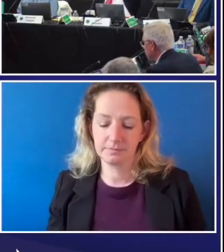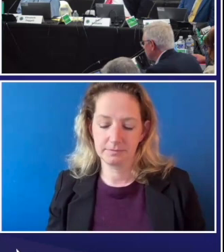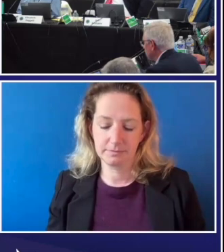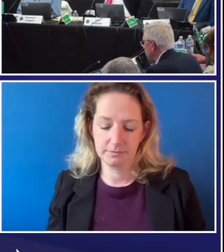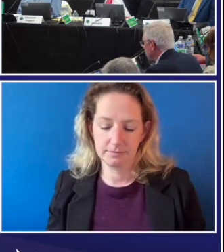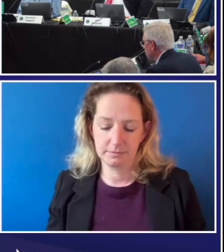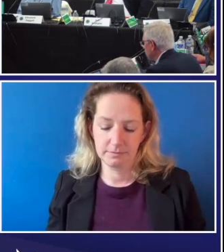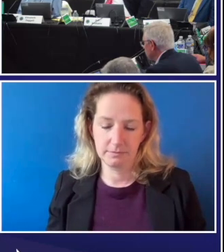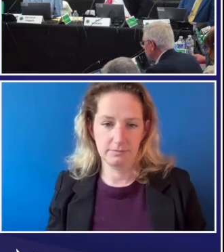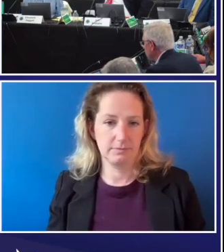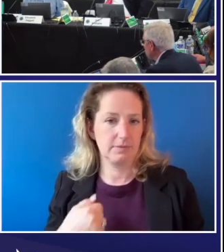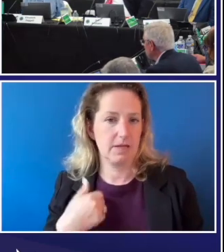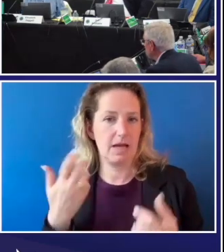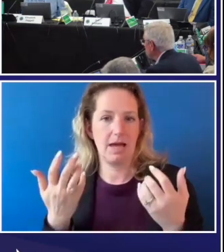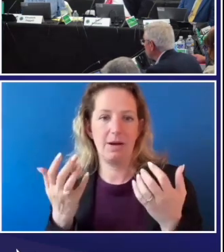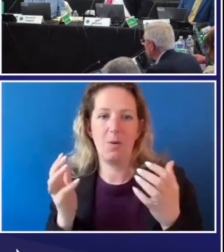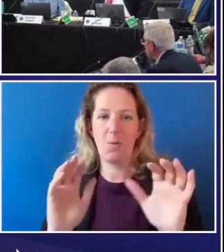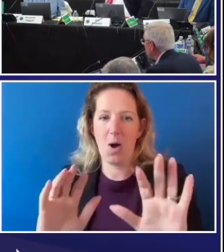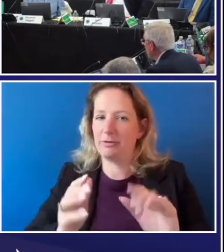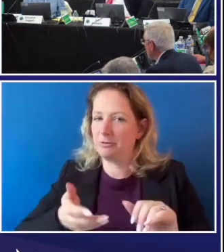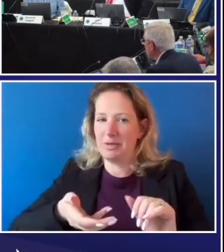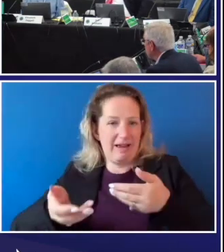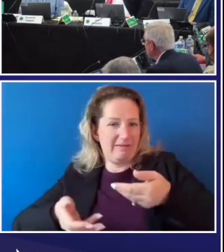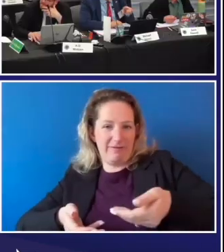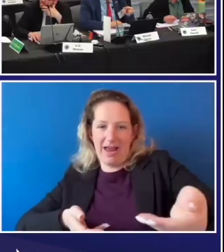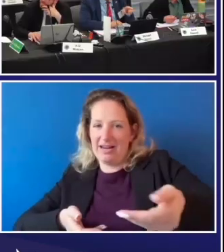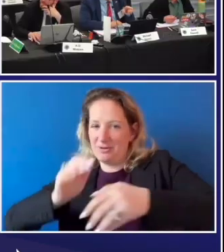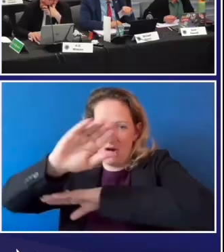At the risk of getting invited to all night editing sessions, I think you want to lose the 2 comments that are here.